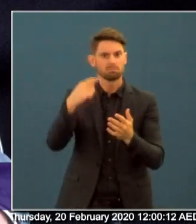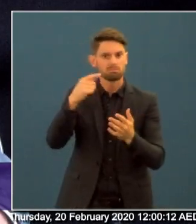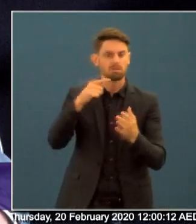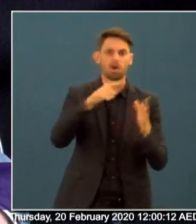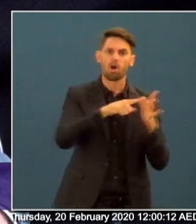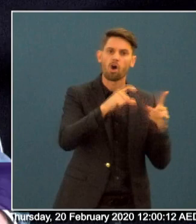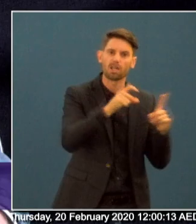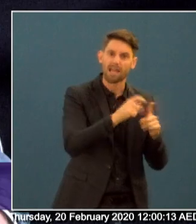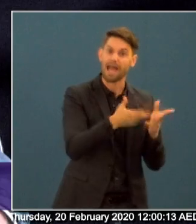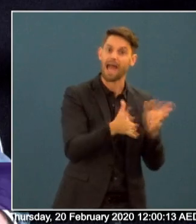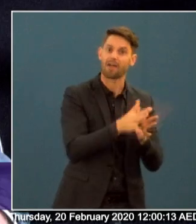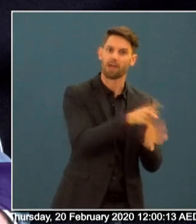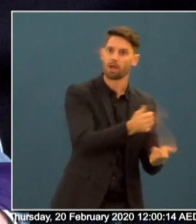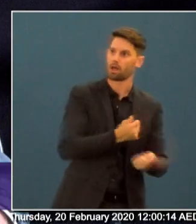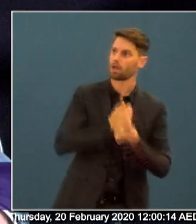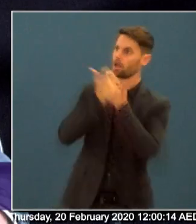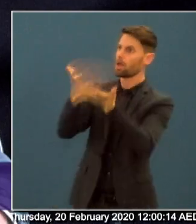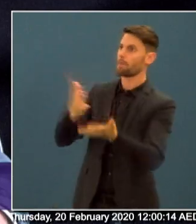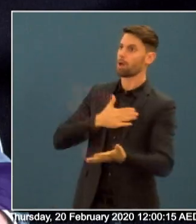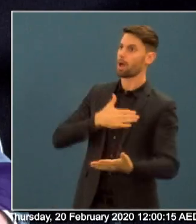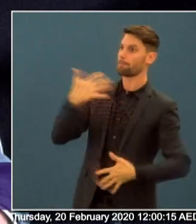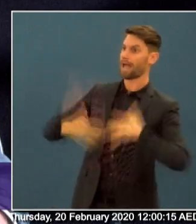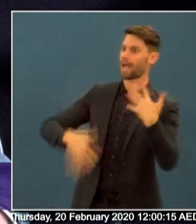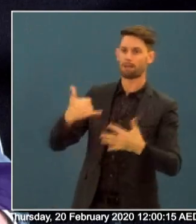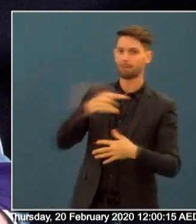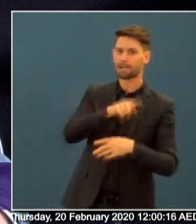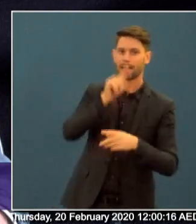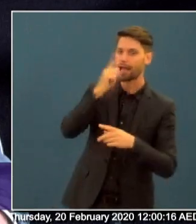as someone who is very sensitive to pain stimuli.